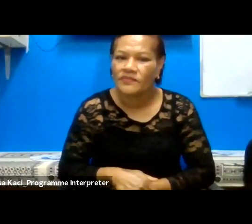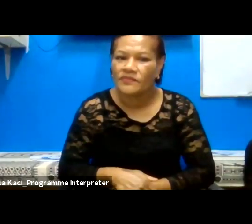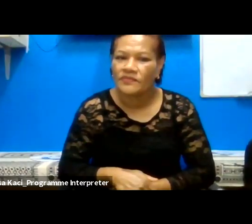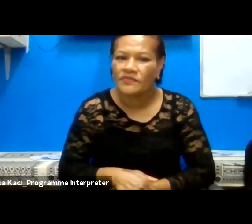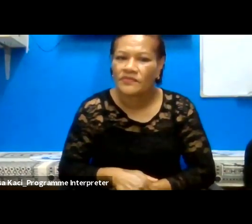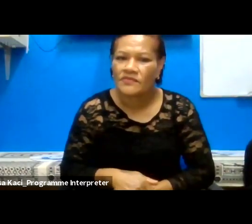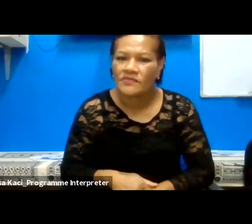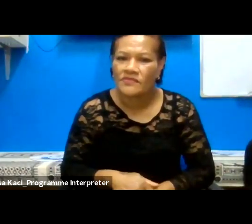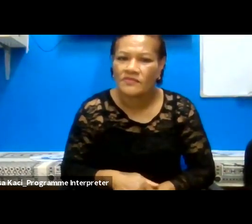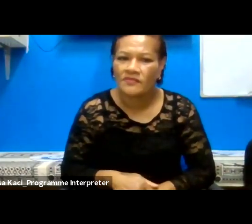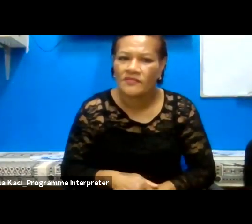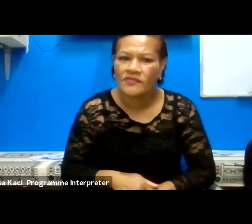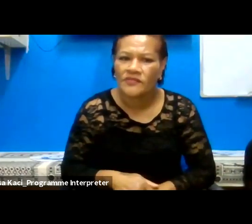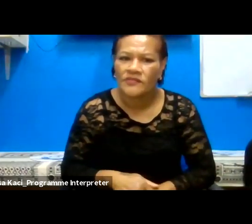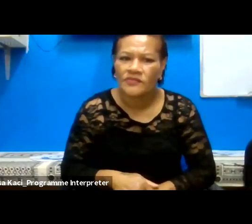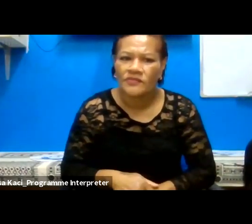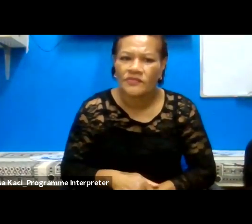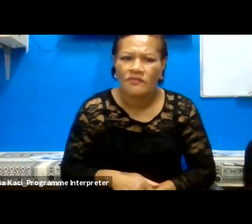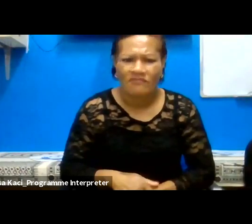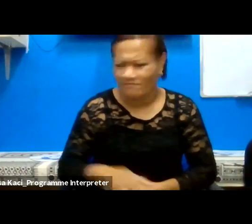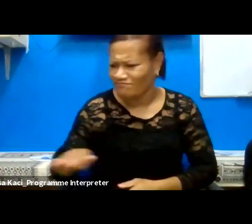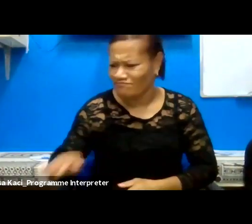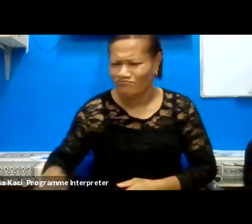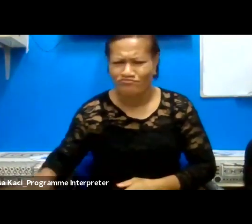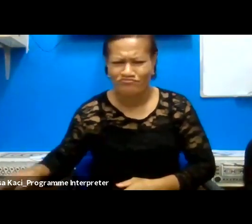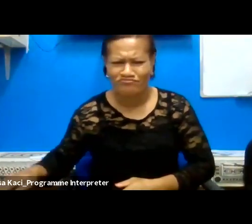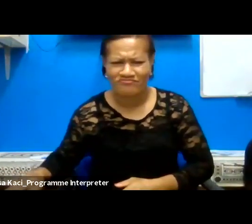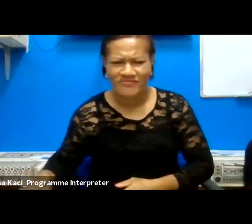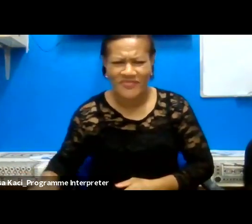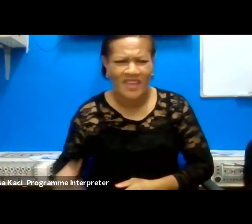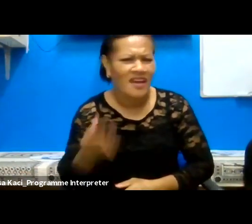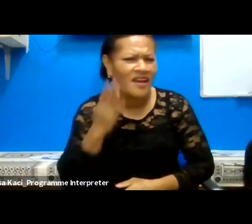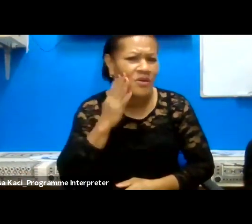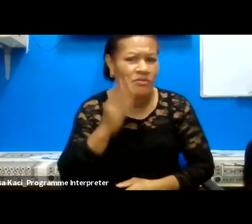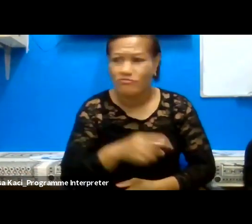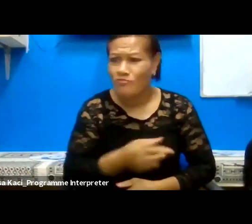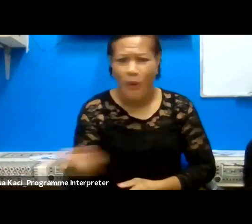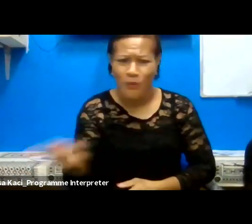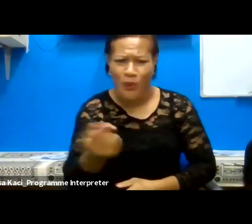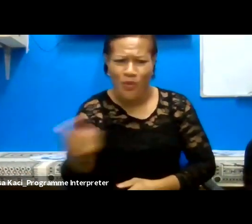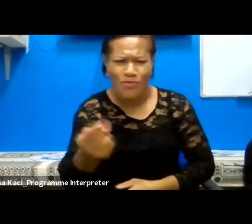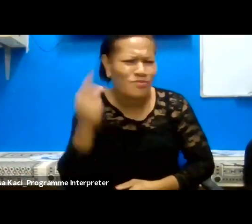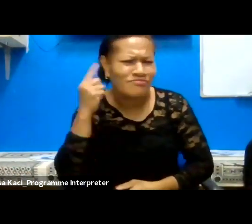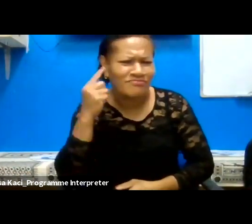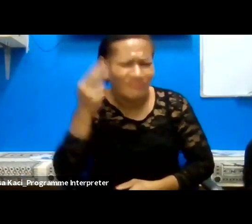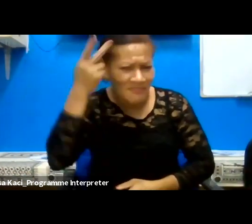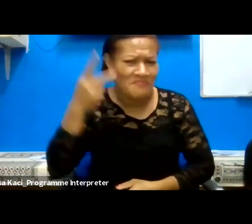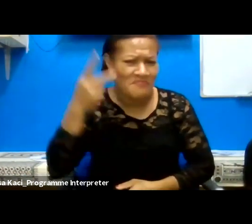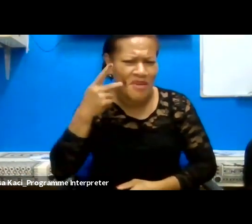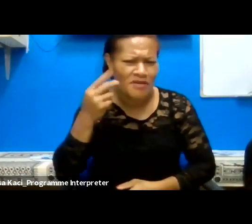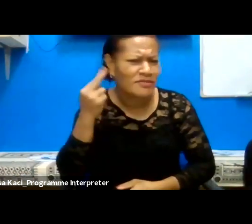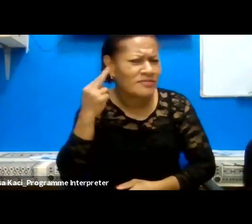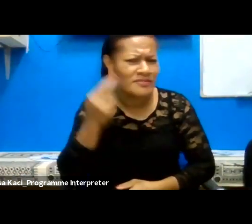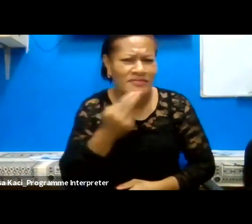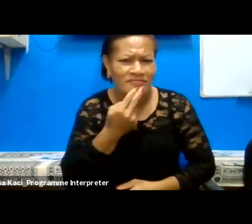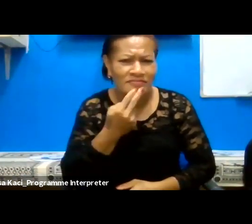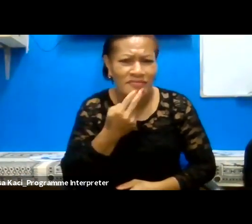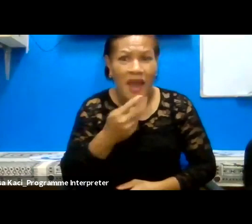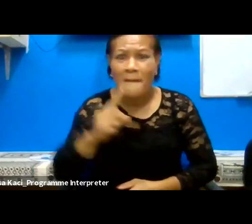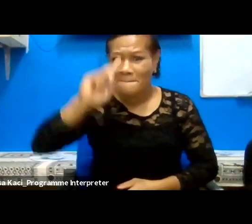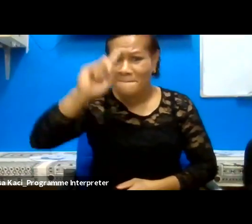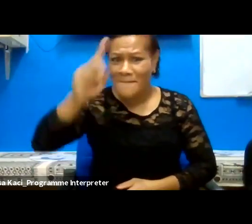thriving deaf communities. This